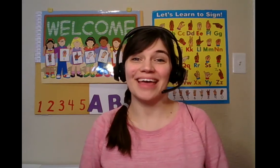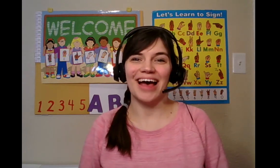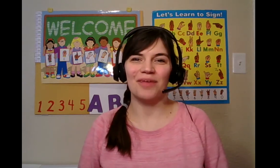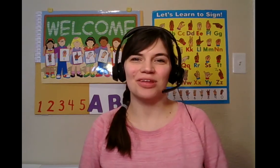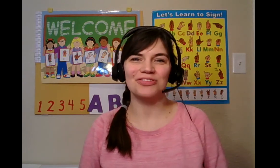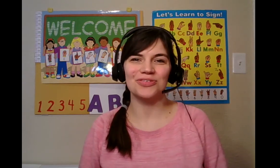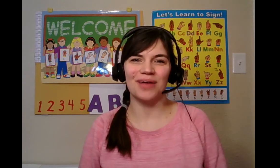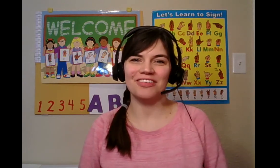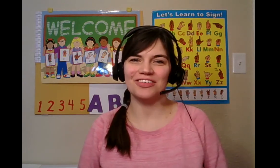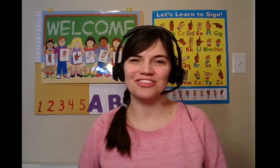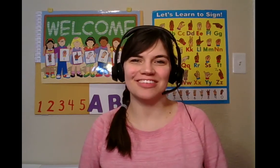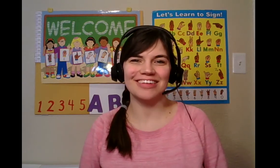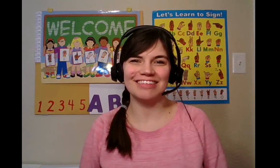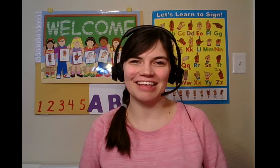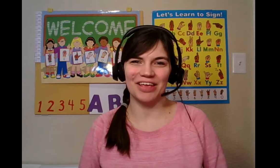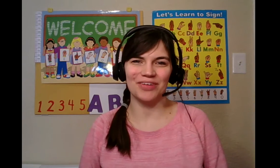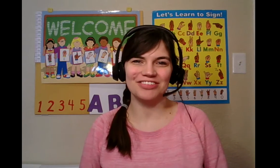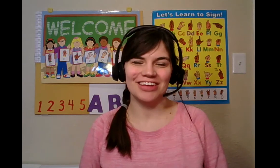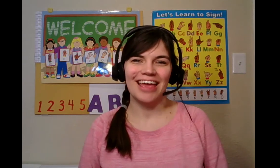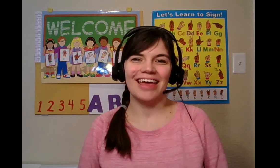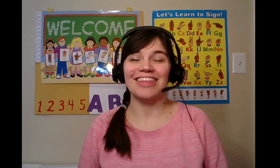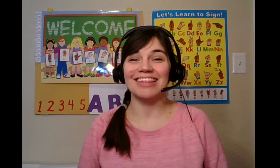I'm gonna do the rest just in sign language and then at the